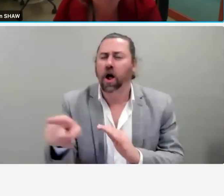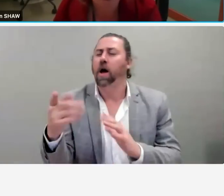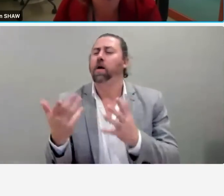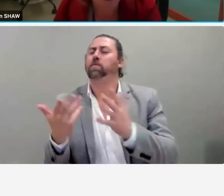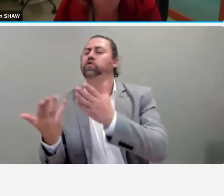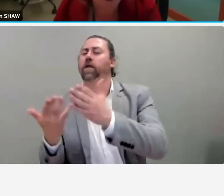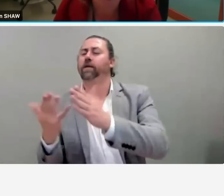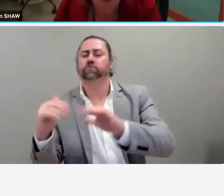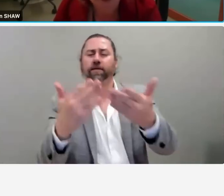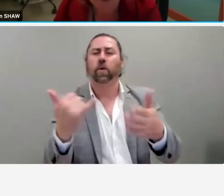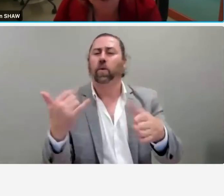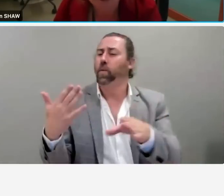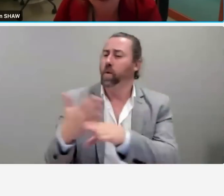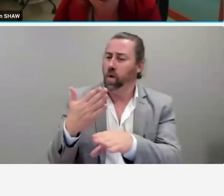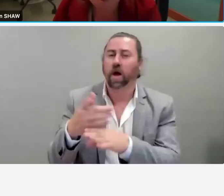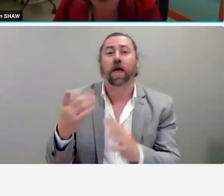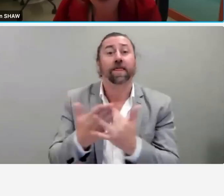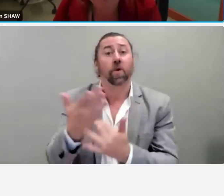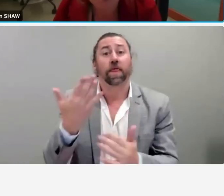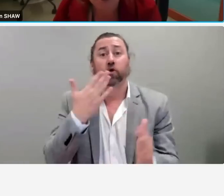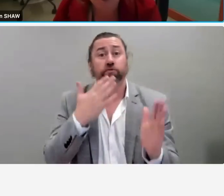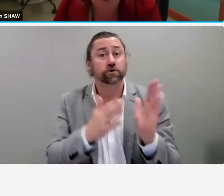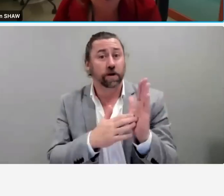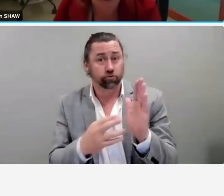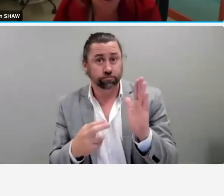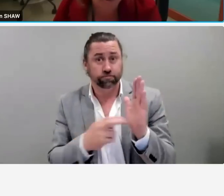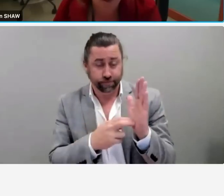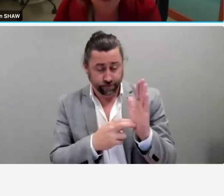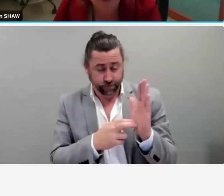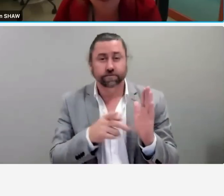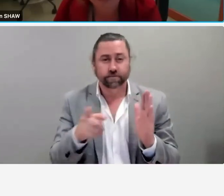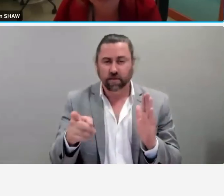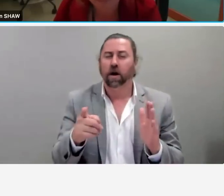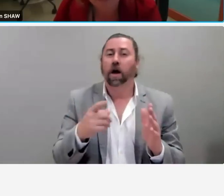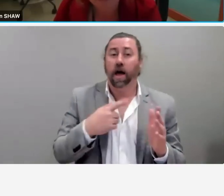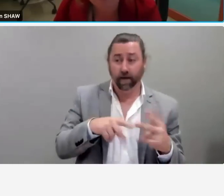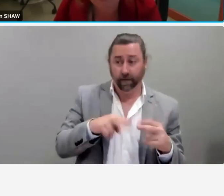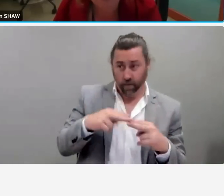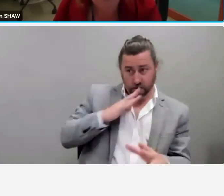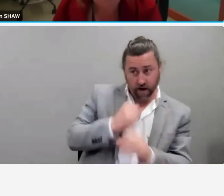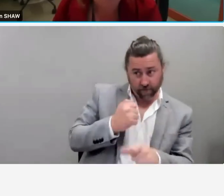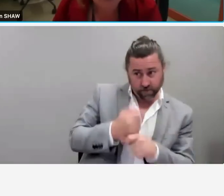workers through a registration process to provide Government subsidised aged care services.